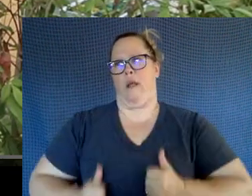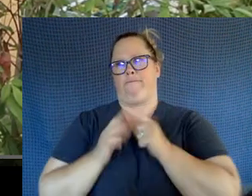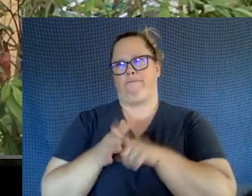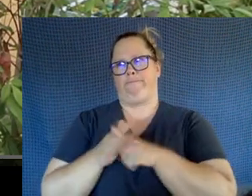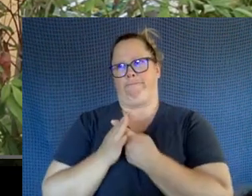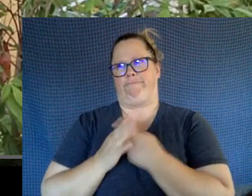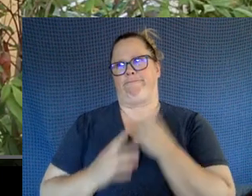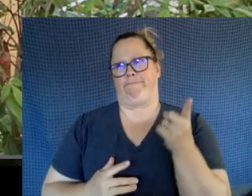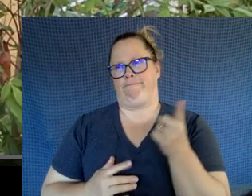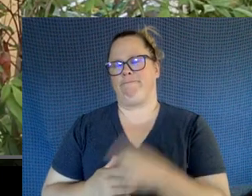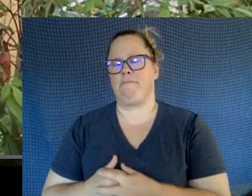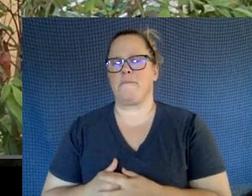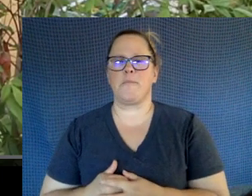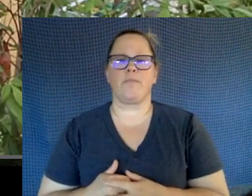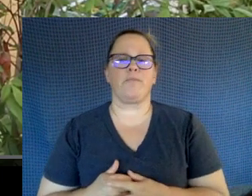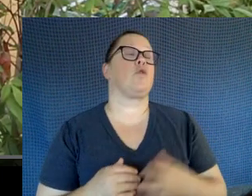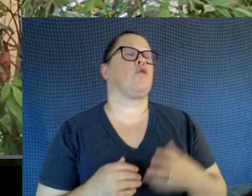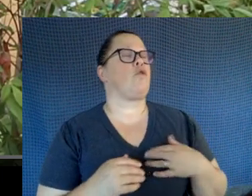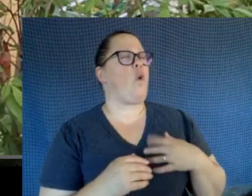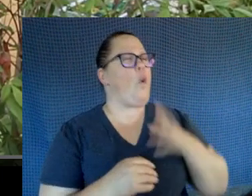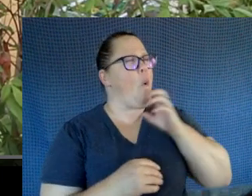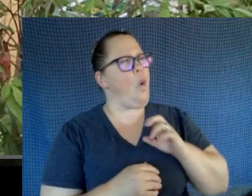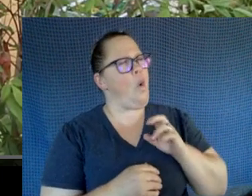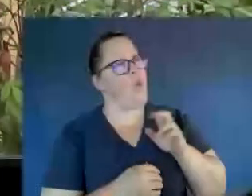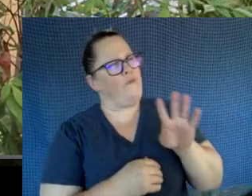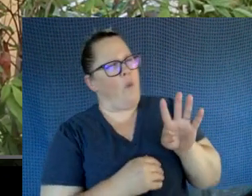lived the first four five years of his life in North Carolina.